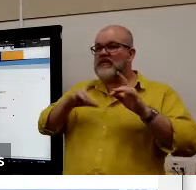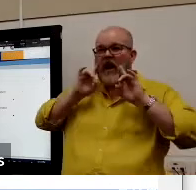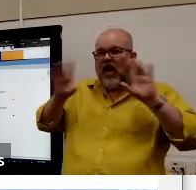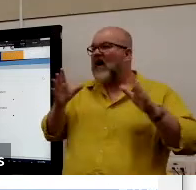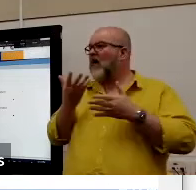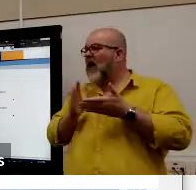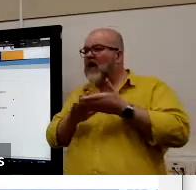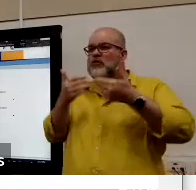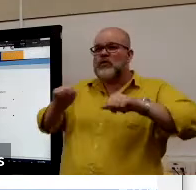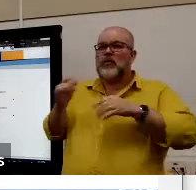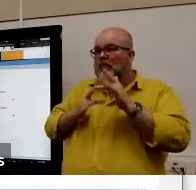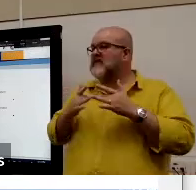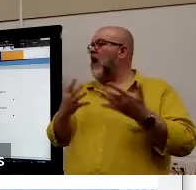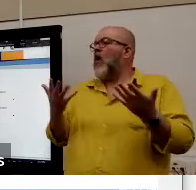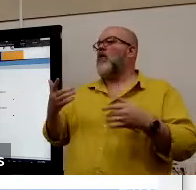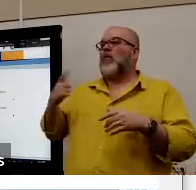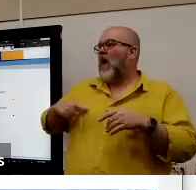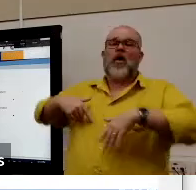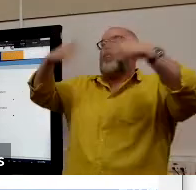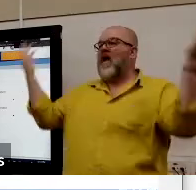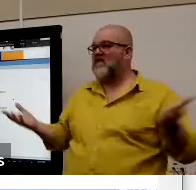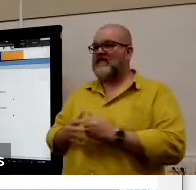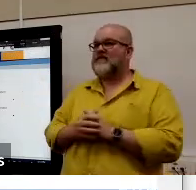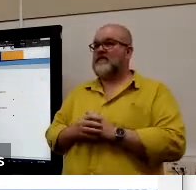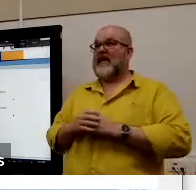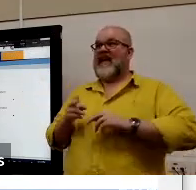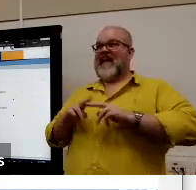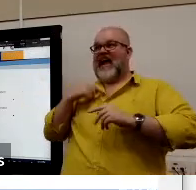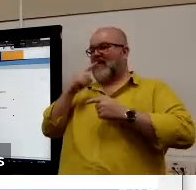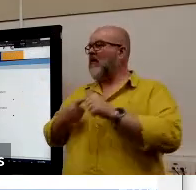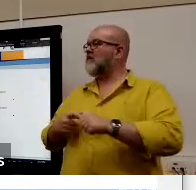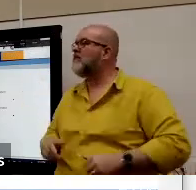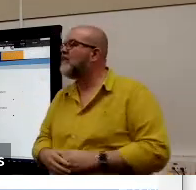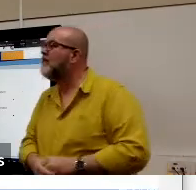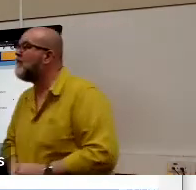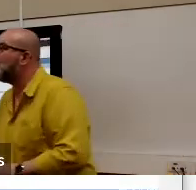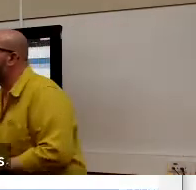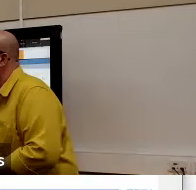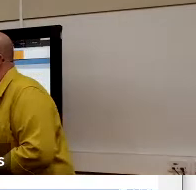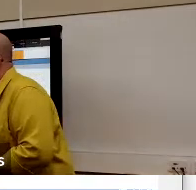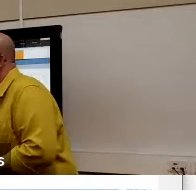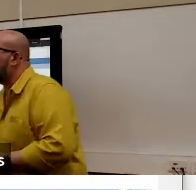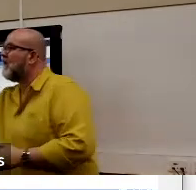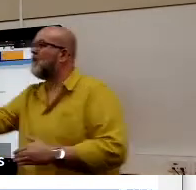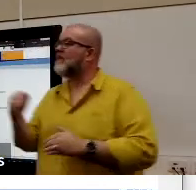Any questions you want me to clarify how to use the website or, while we've got it anything